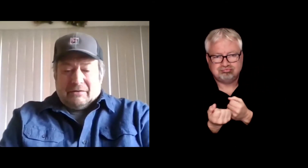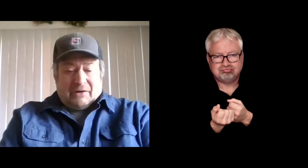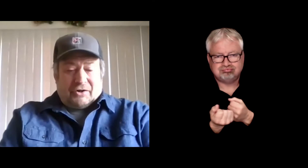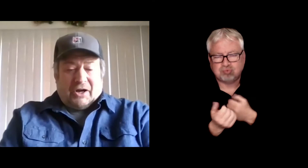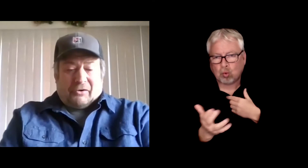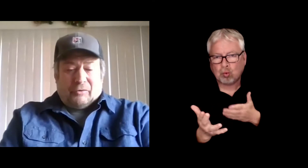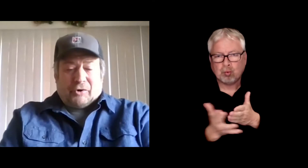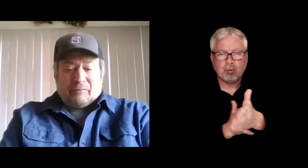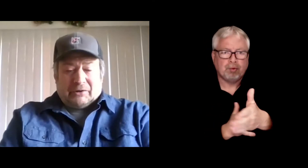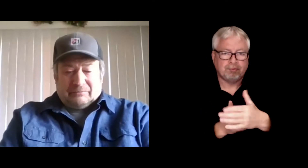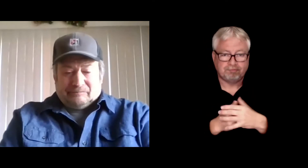They were Carol Murban,